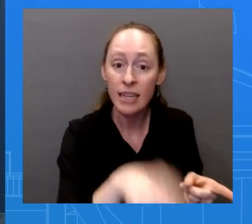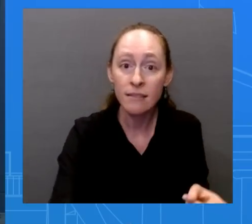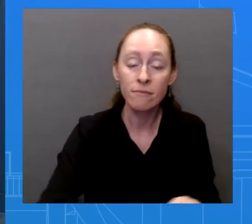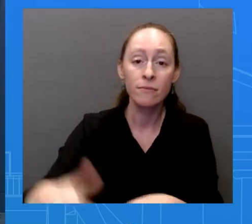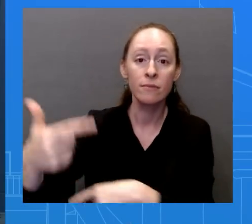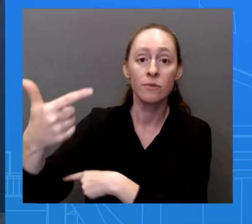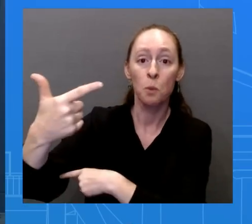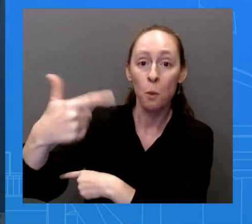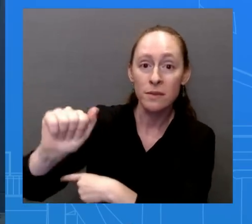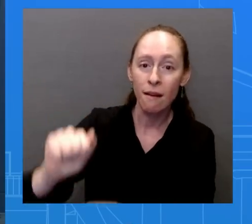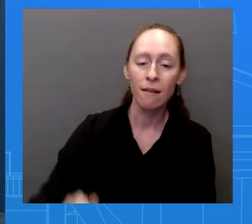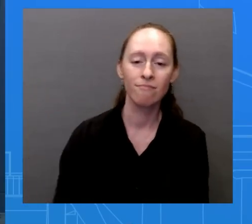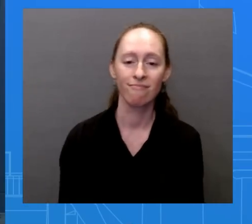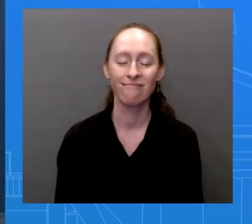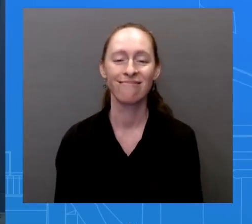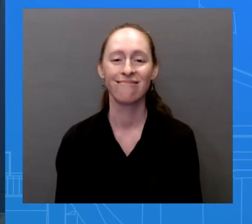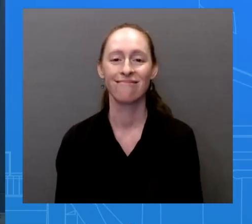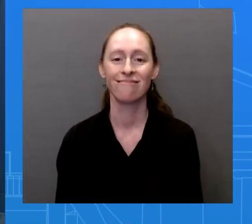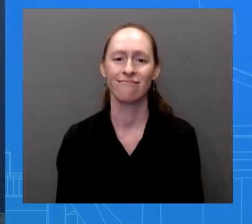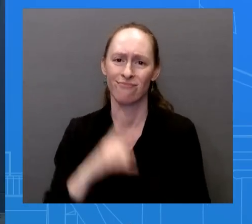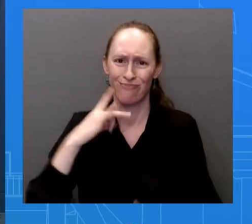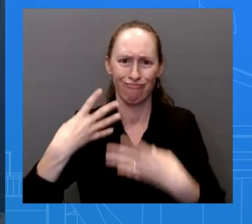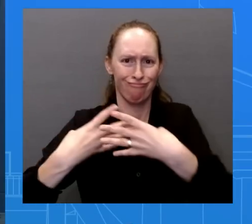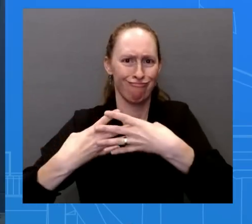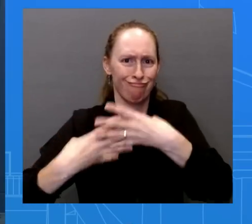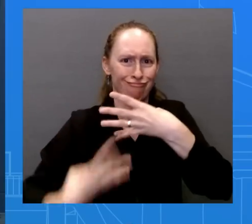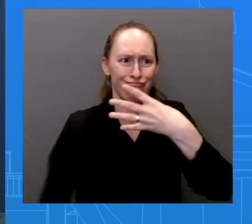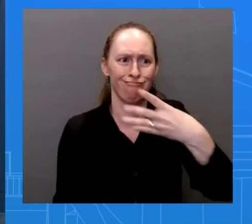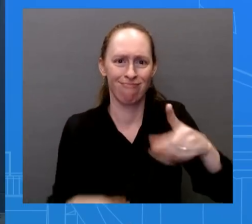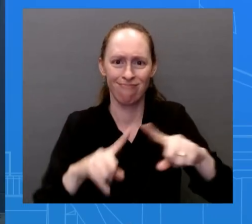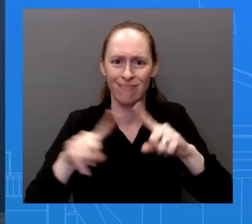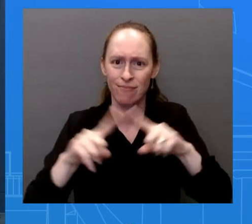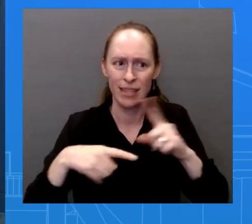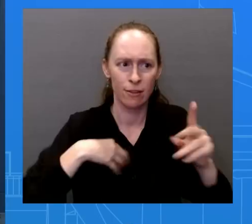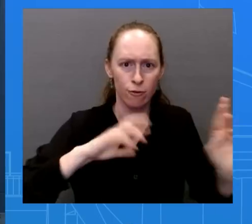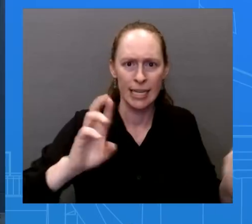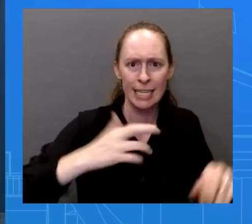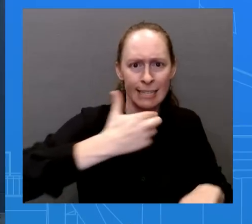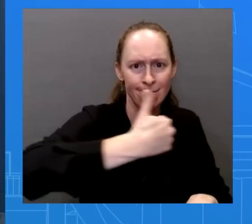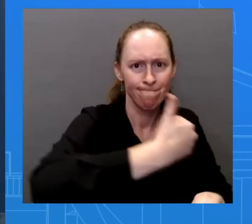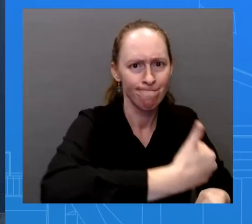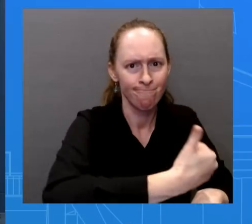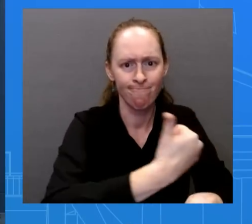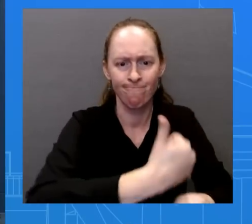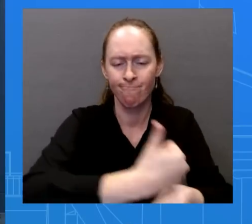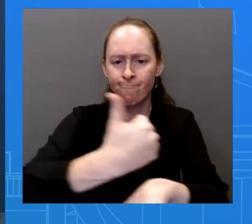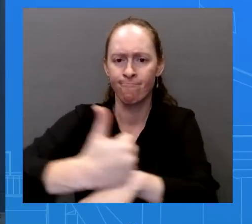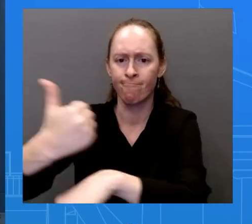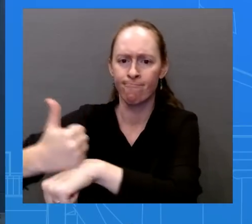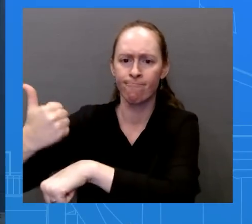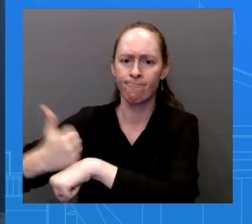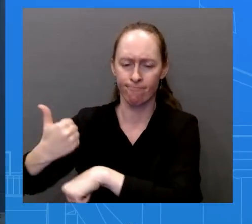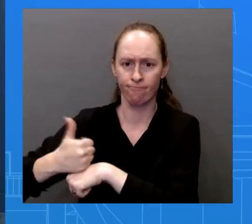and earned media efforts in the -- in the weeks ahead. We have partnered with retail pharmacies.